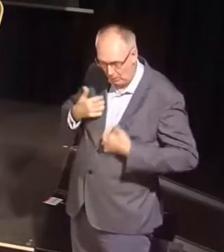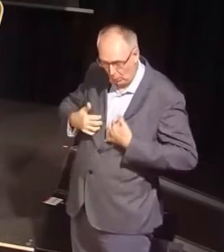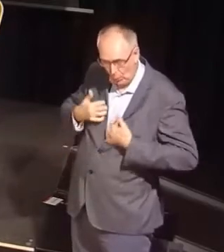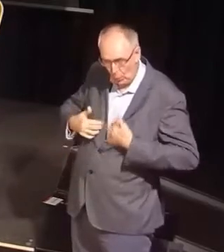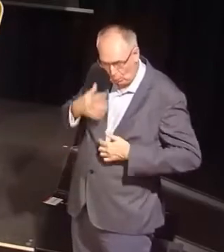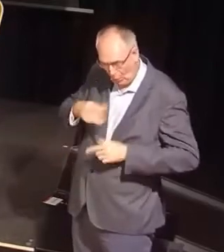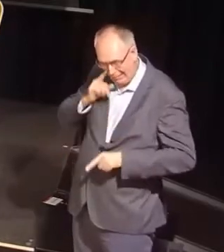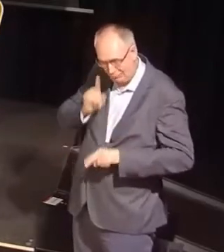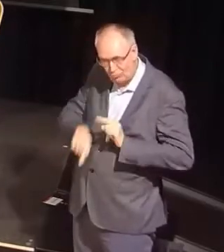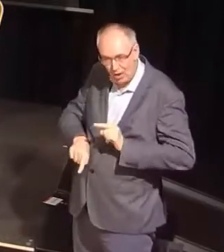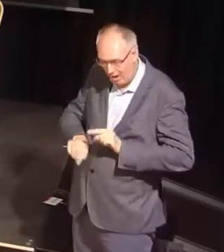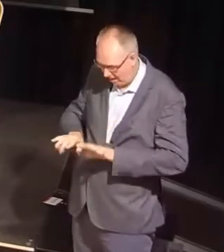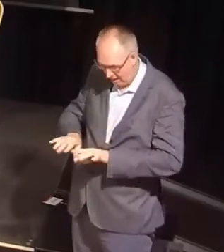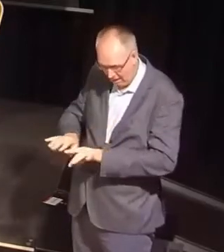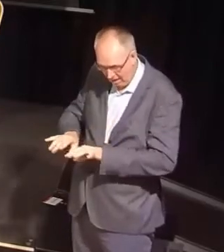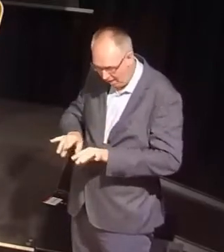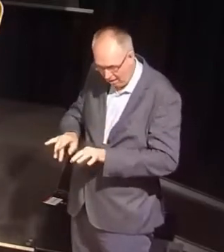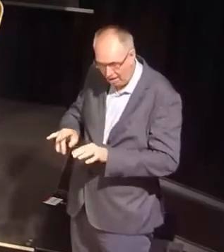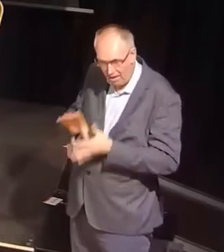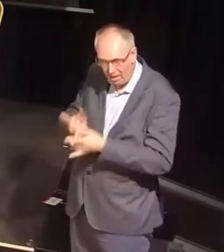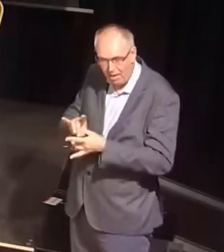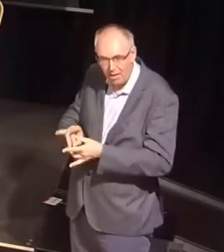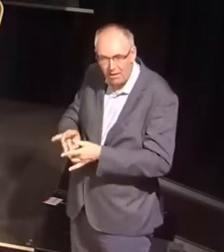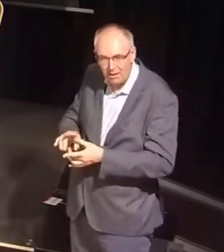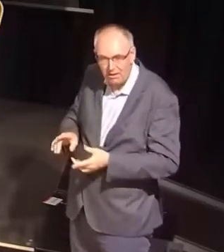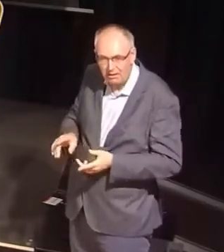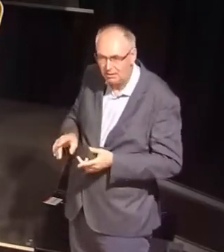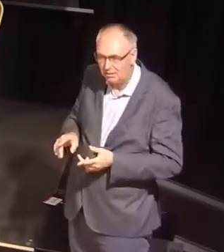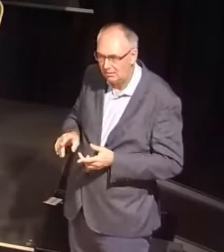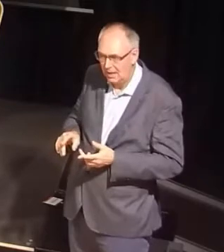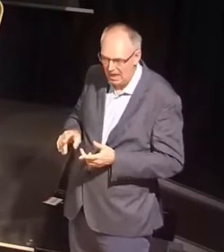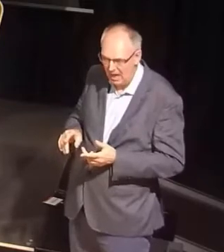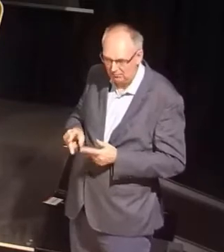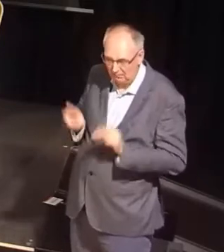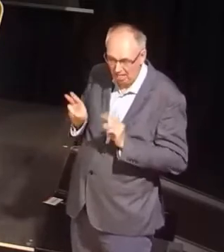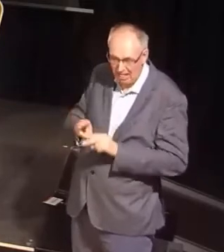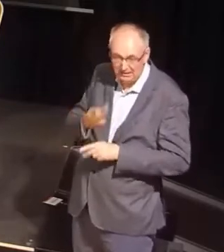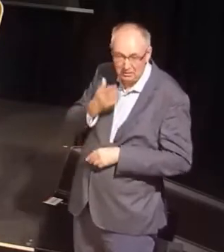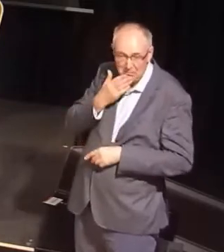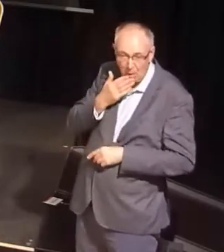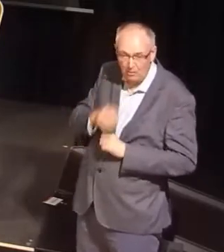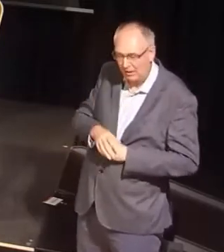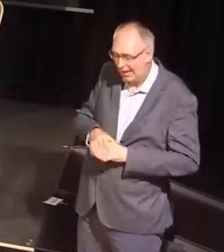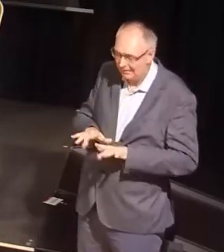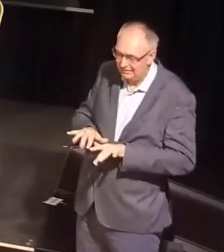take part, as well as just make the process less boring than typing their name repeatedly,